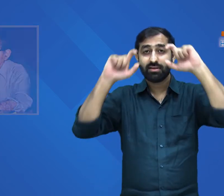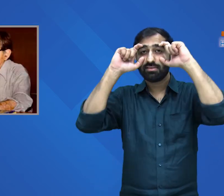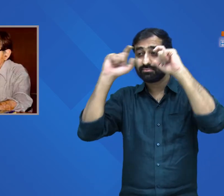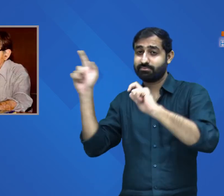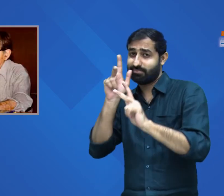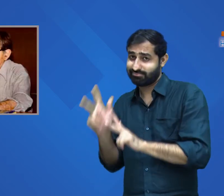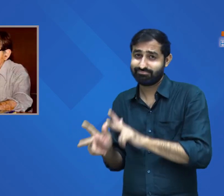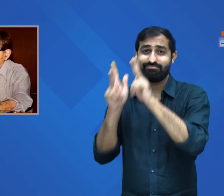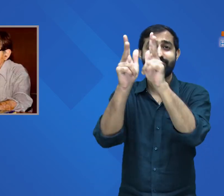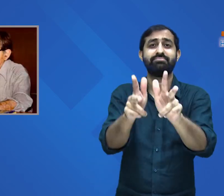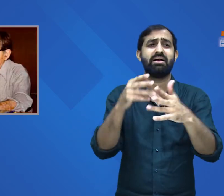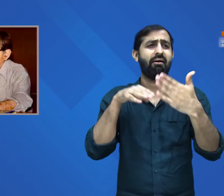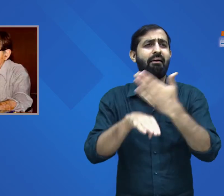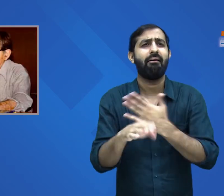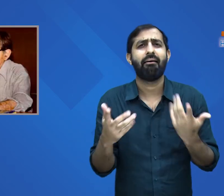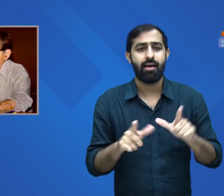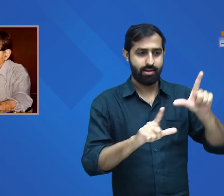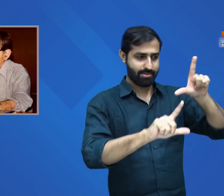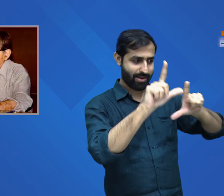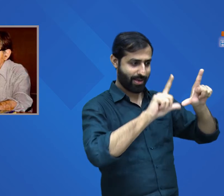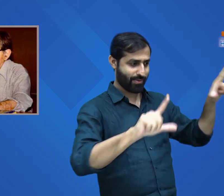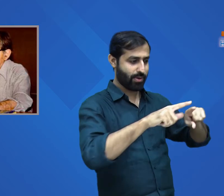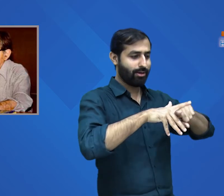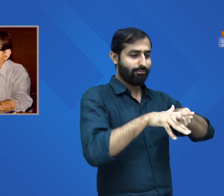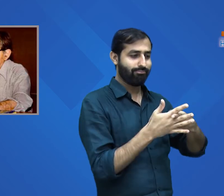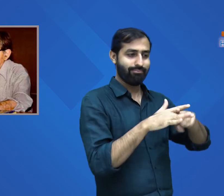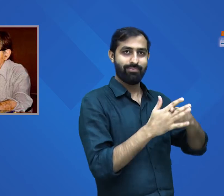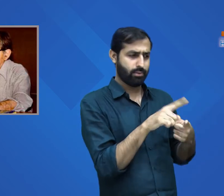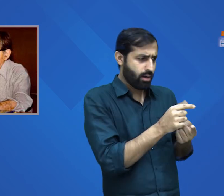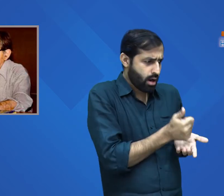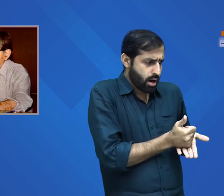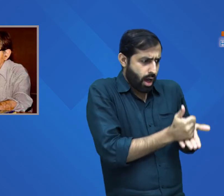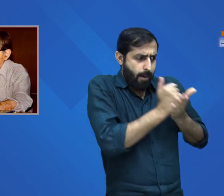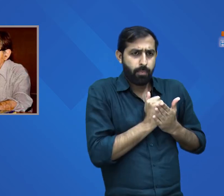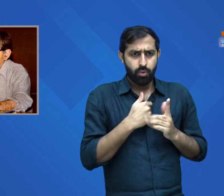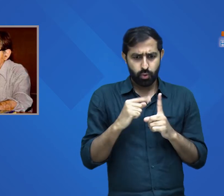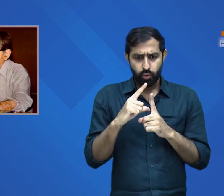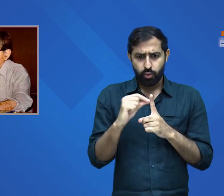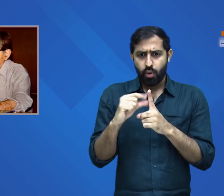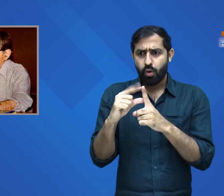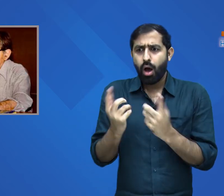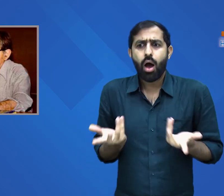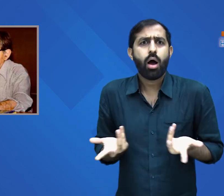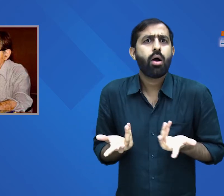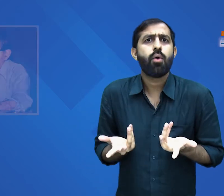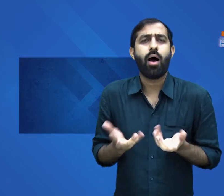Further, Nirmal Verma elucidates his views on language as a tool of self discovery and analysis.